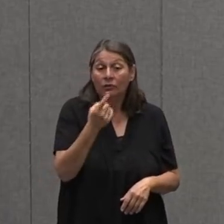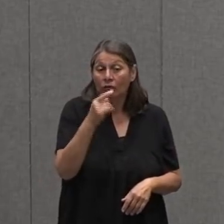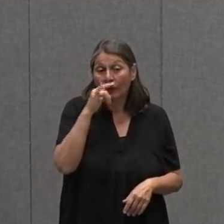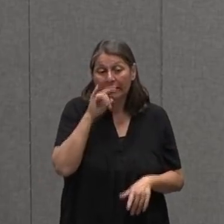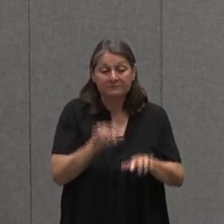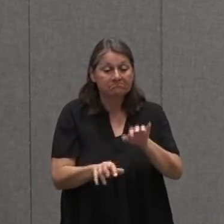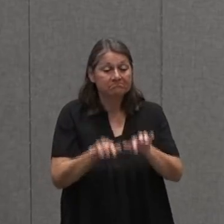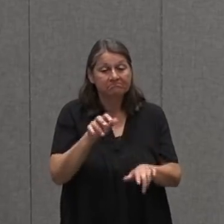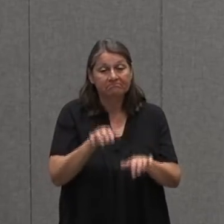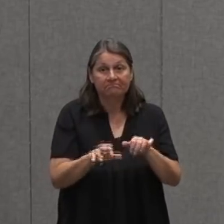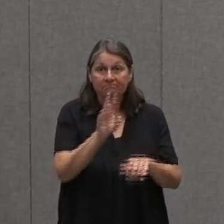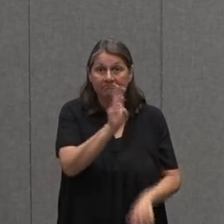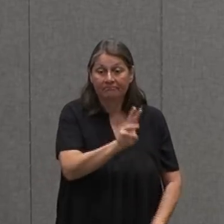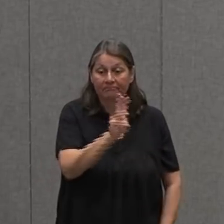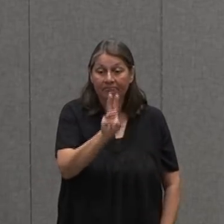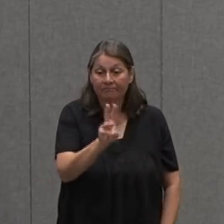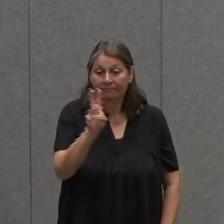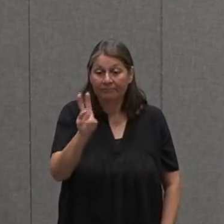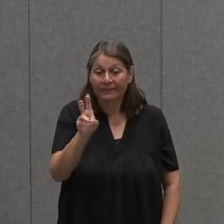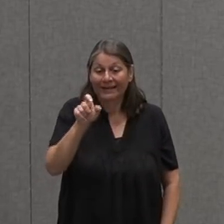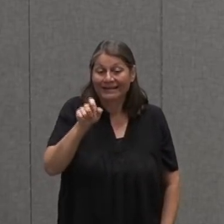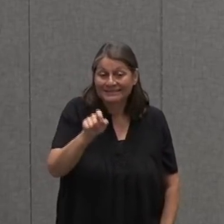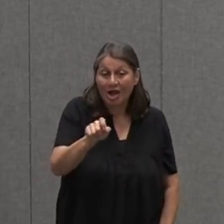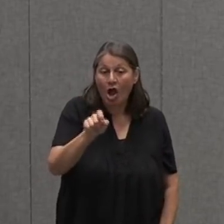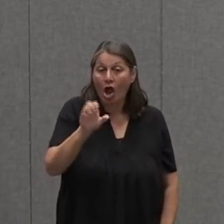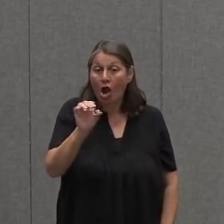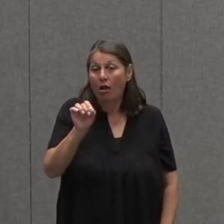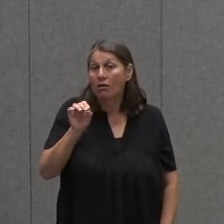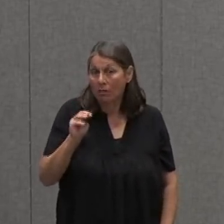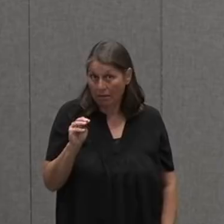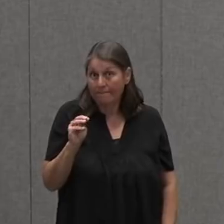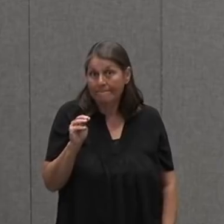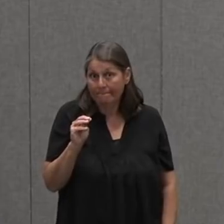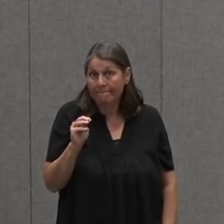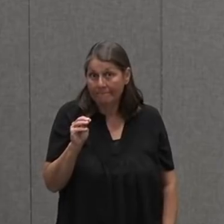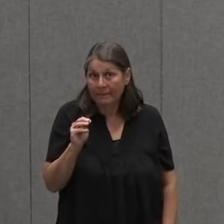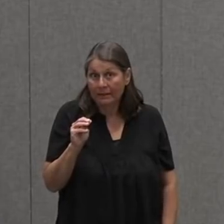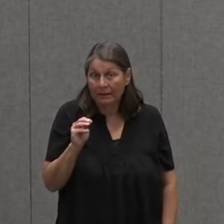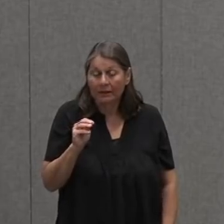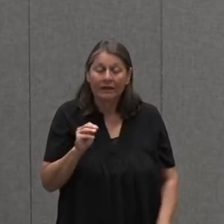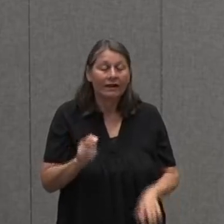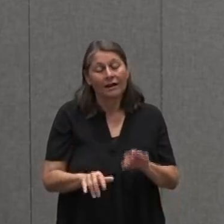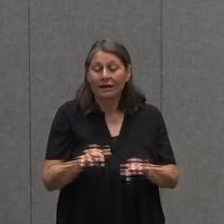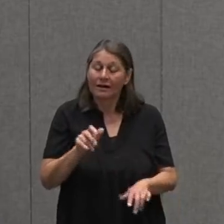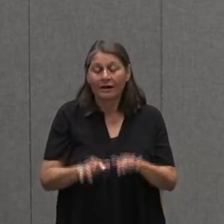that was a dot-com website. And when we went to that website,